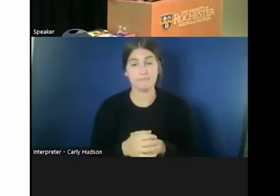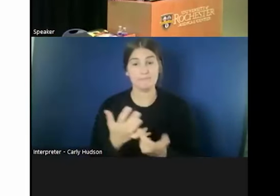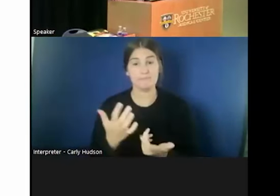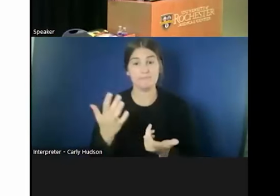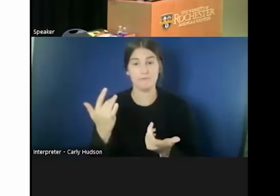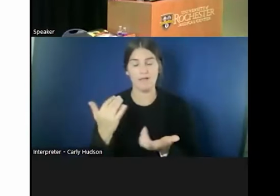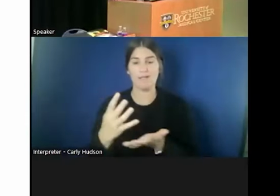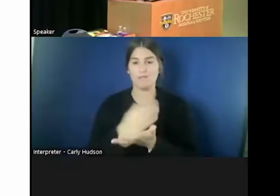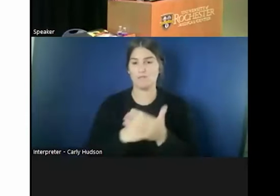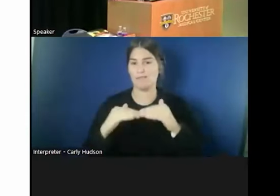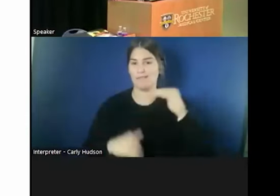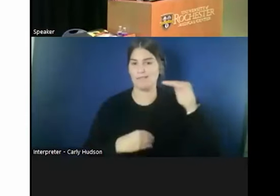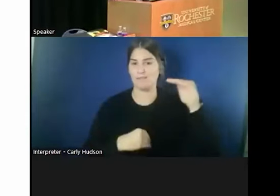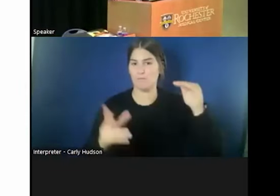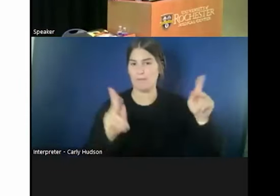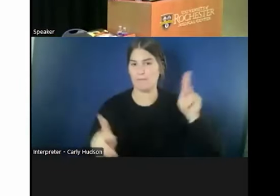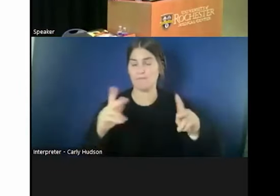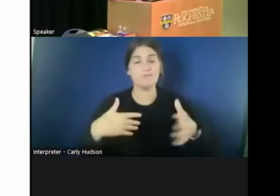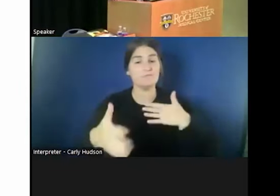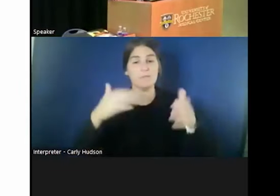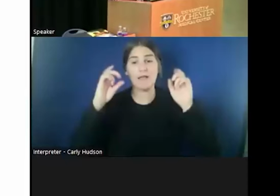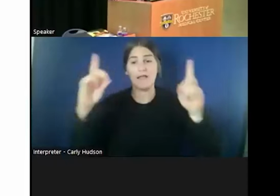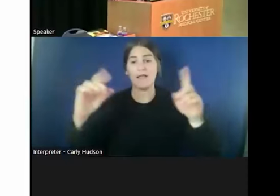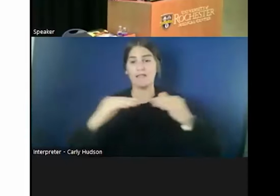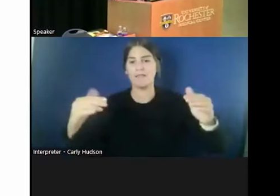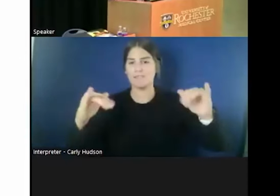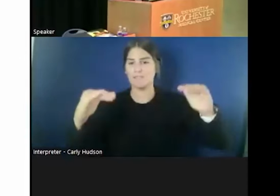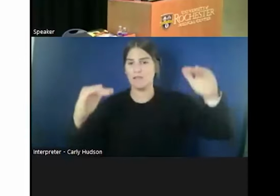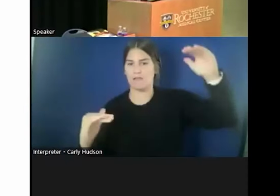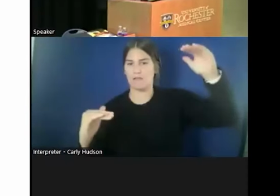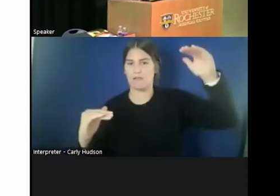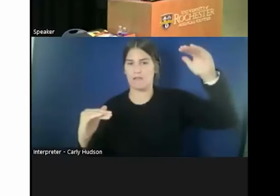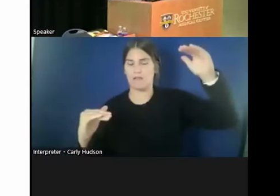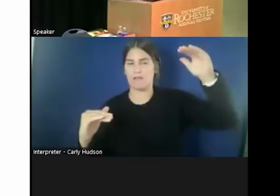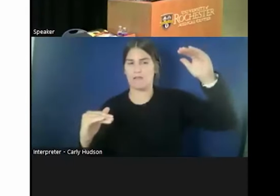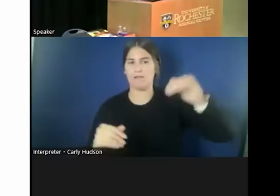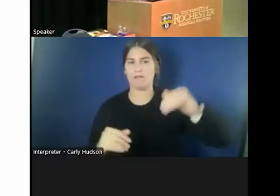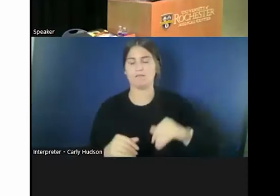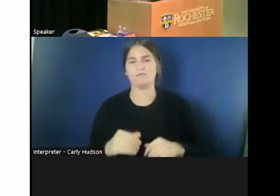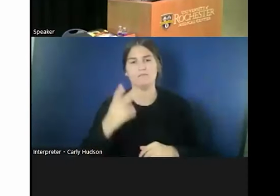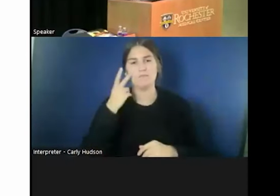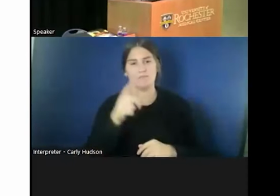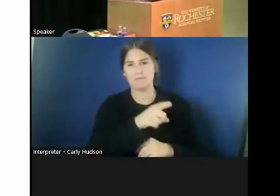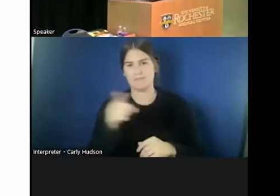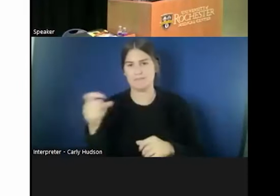white adults no matter what the educational level is so here we have and once again statistics um